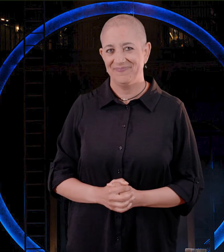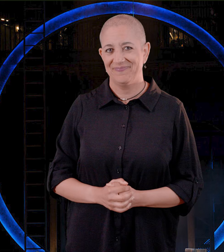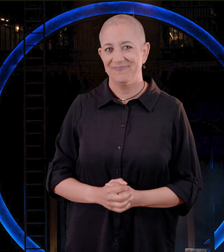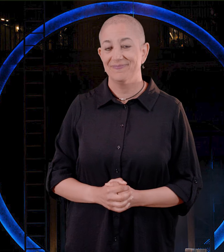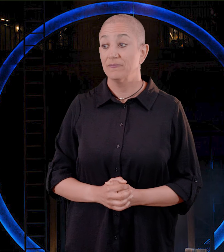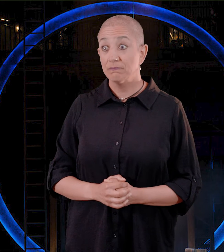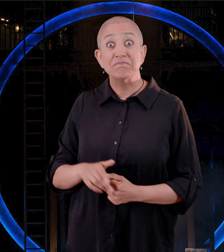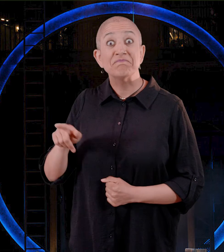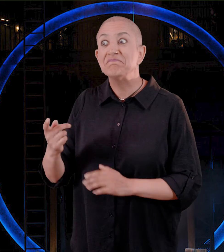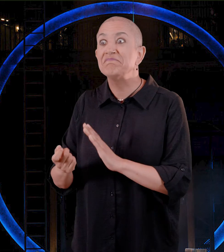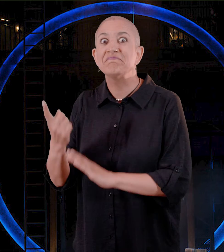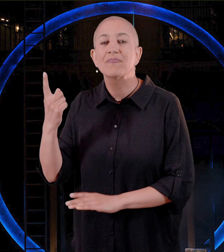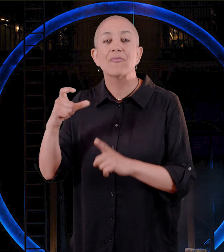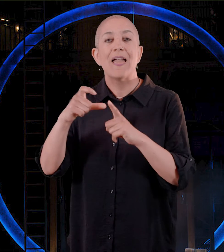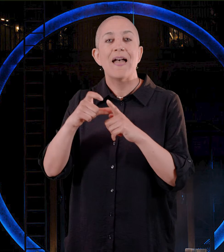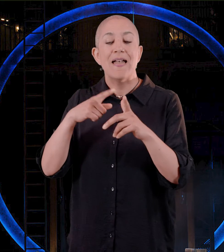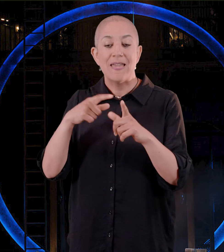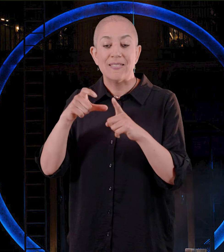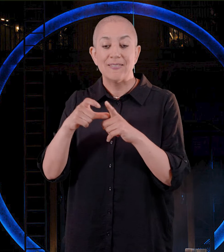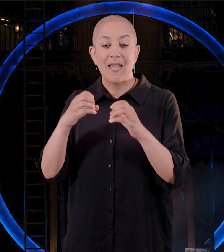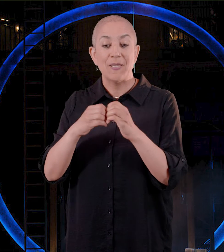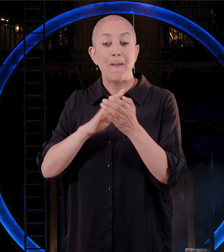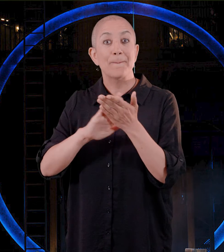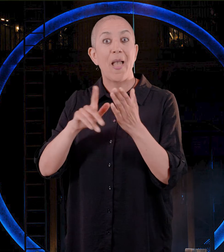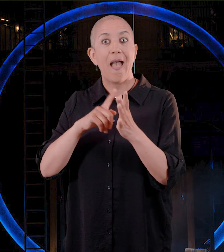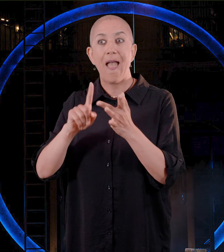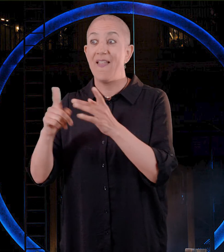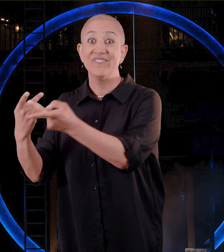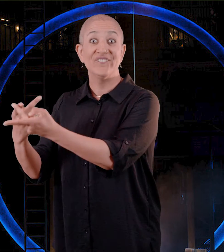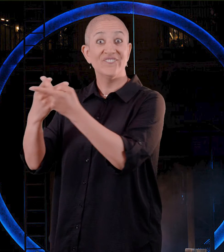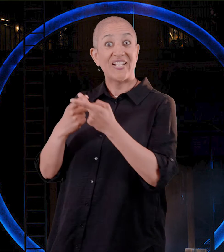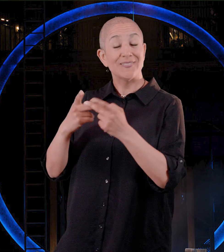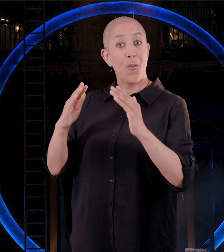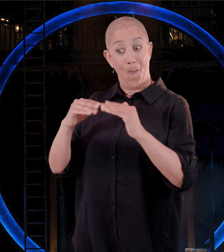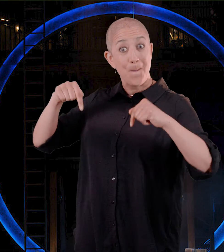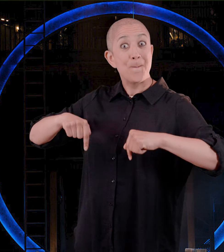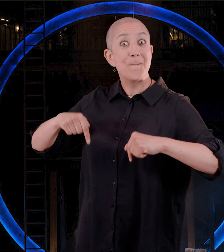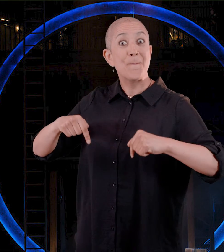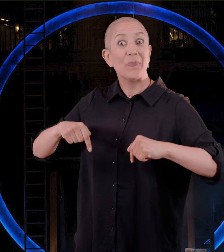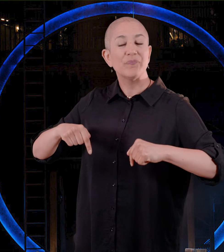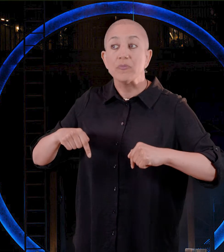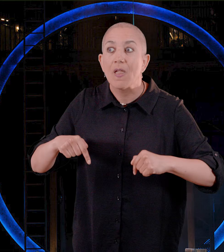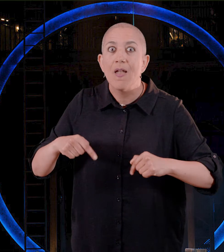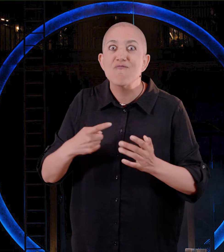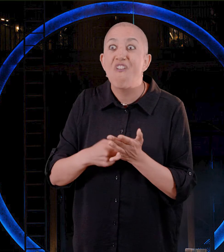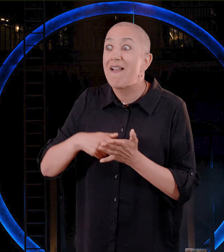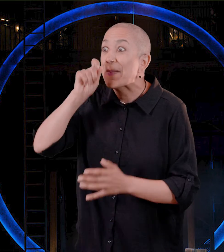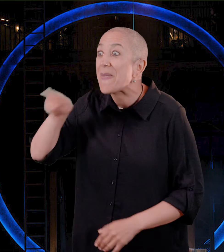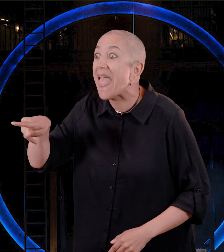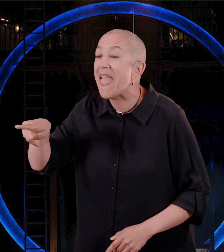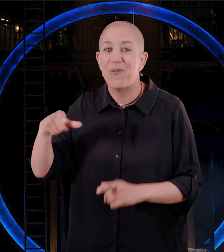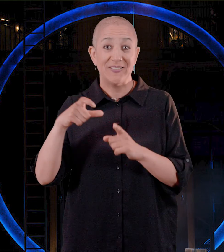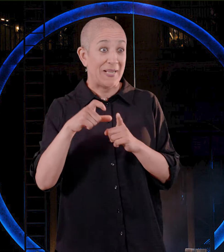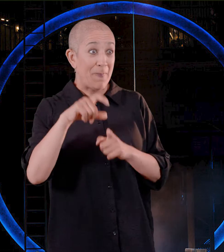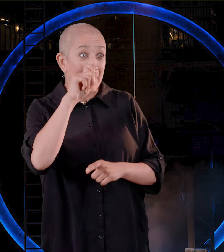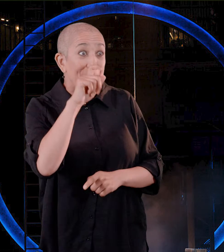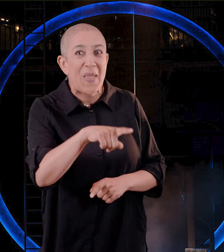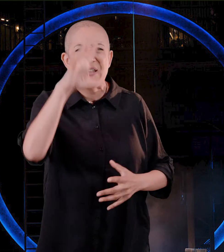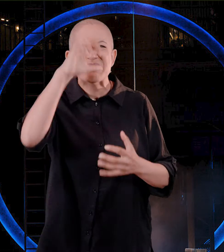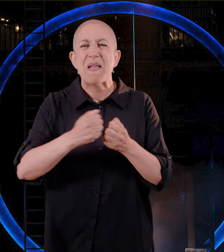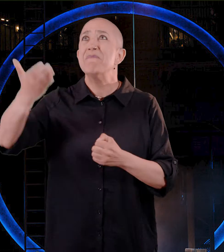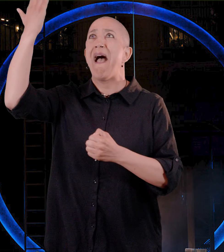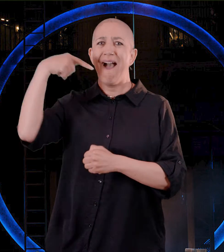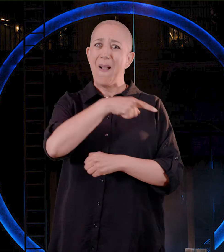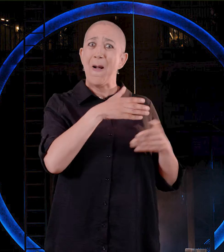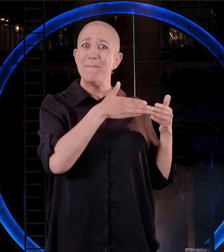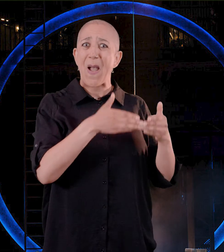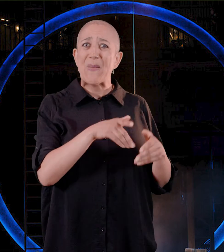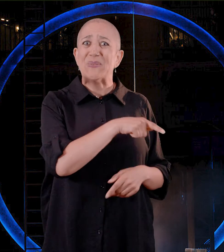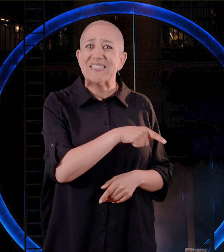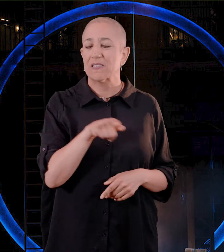Dadabhai Naoroji visits the Ayah’s Home and he and Rani recognise each other.